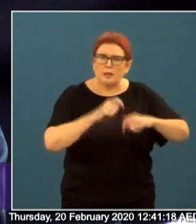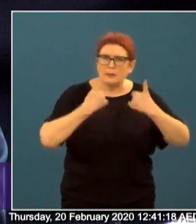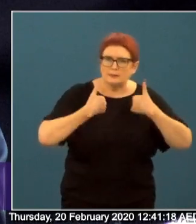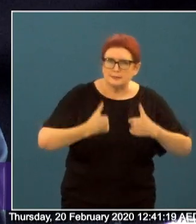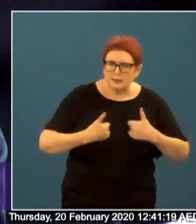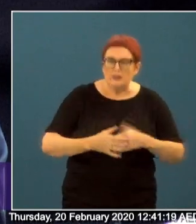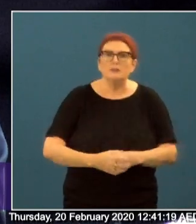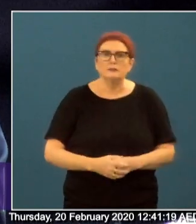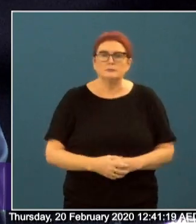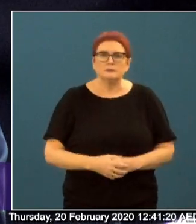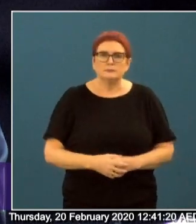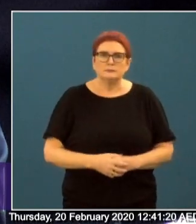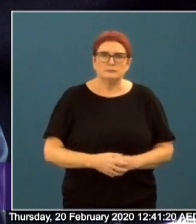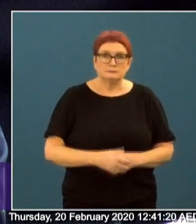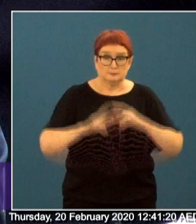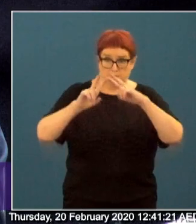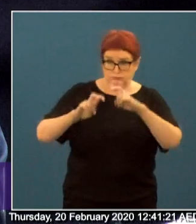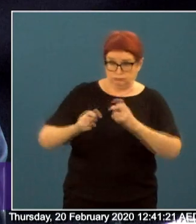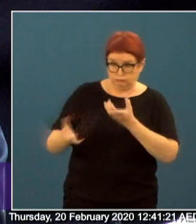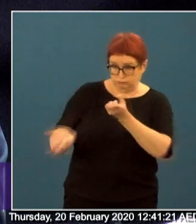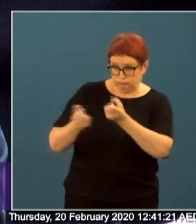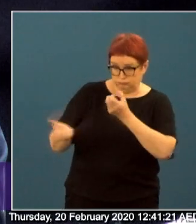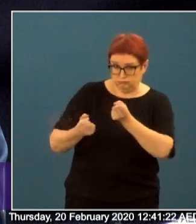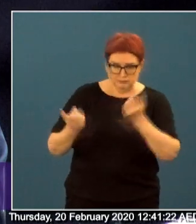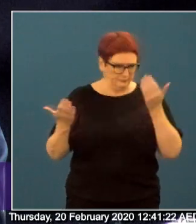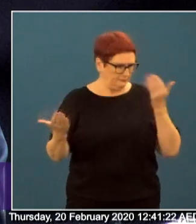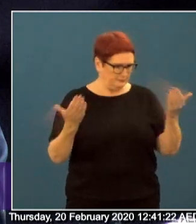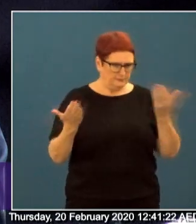and match them against the non-clinical care pathways